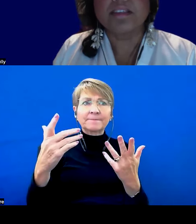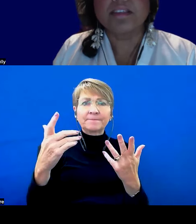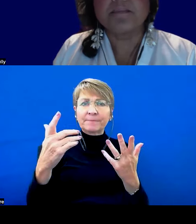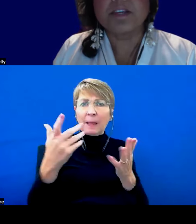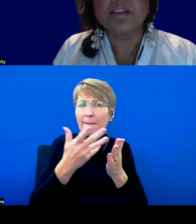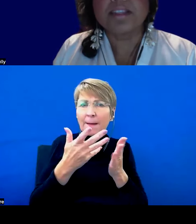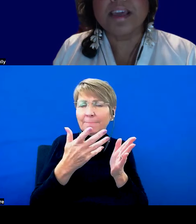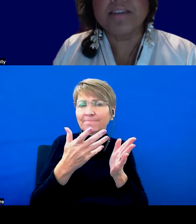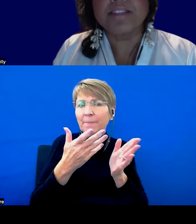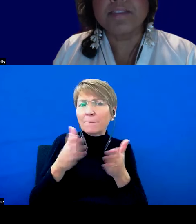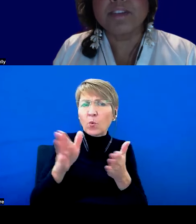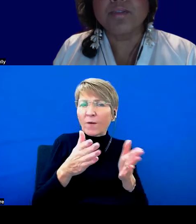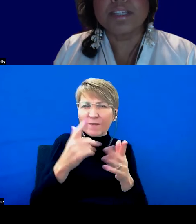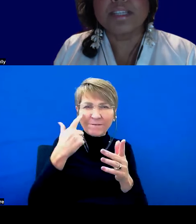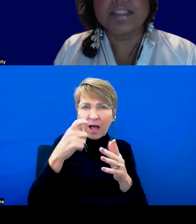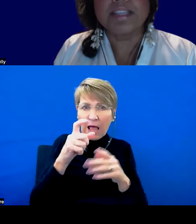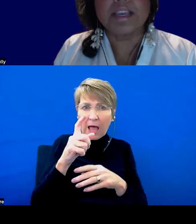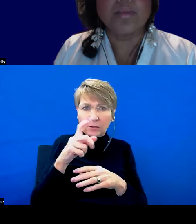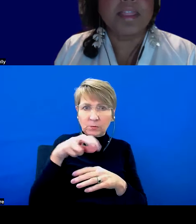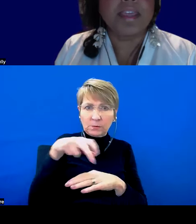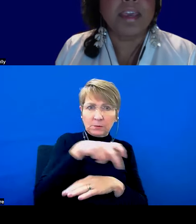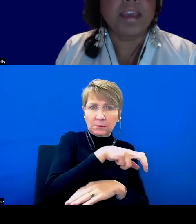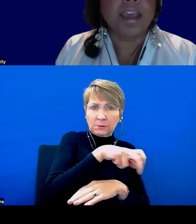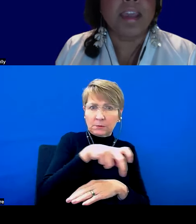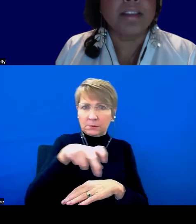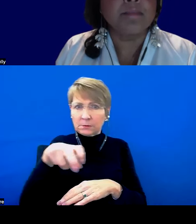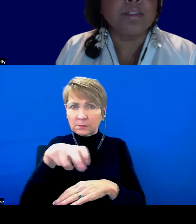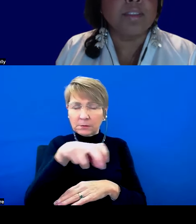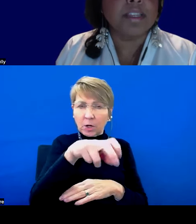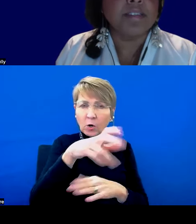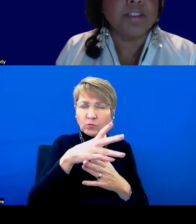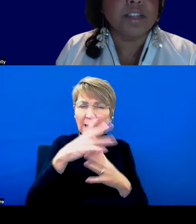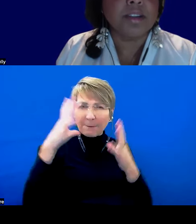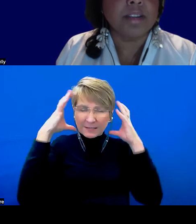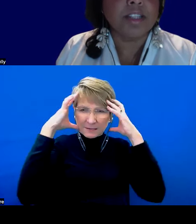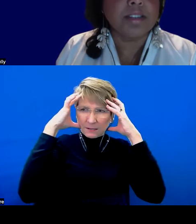is because they have difficulty seeing where their head is moving in different directions.